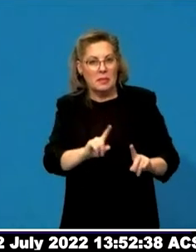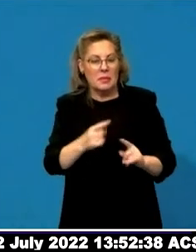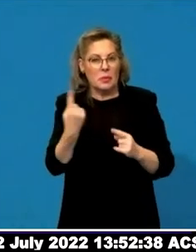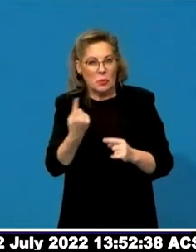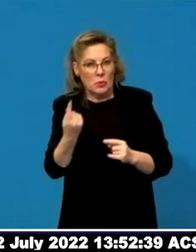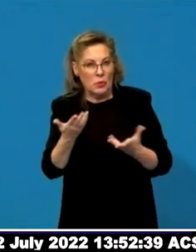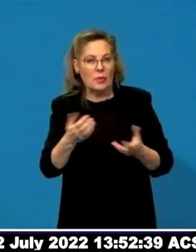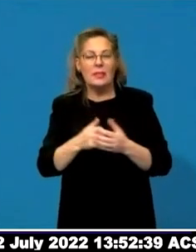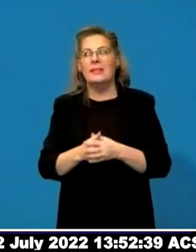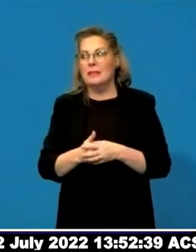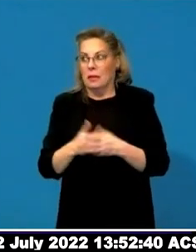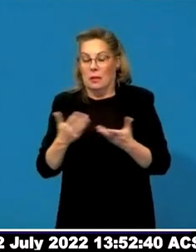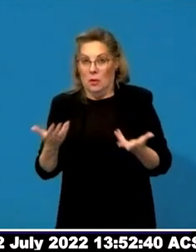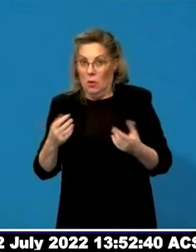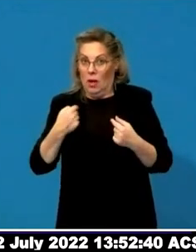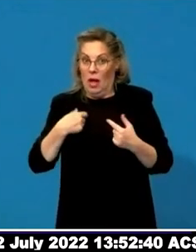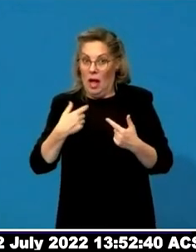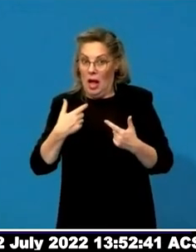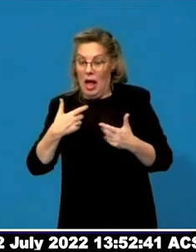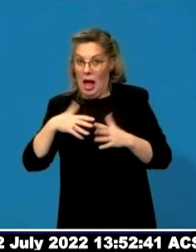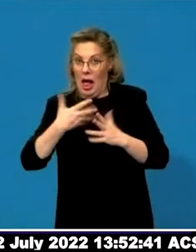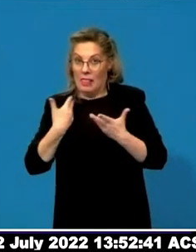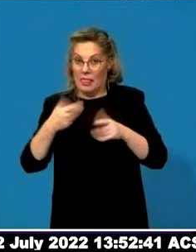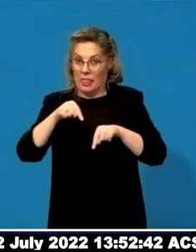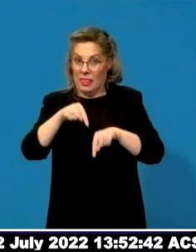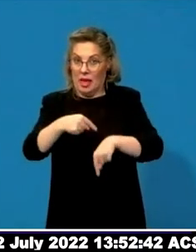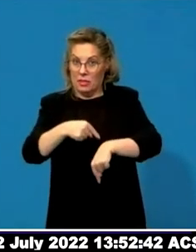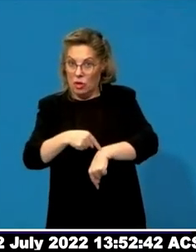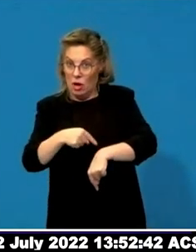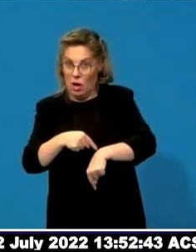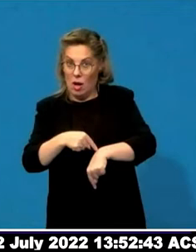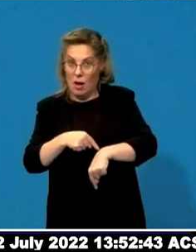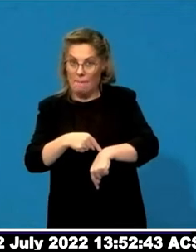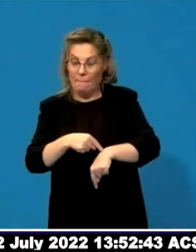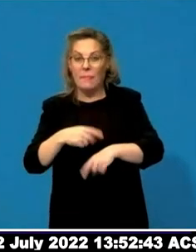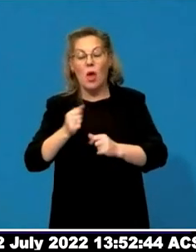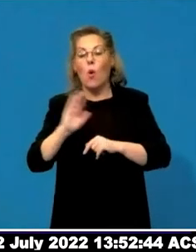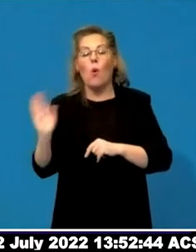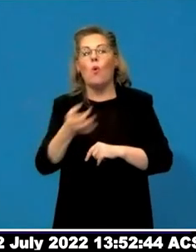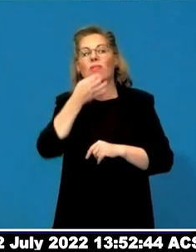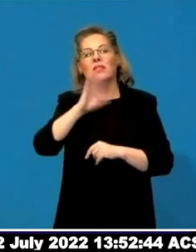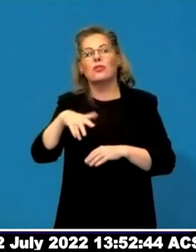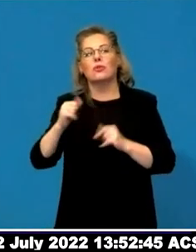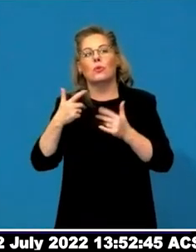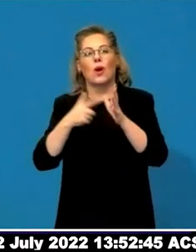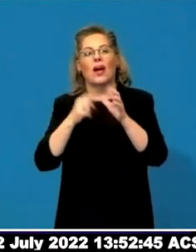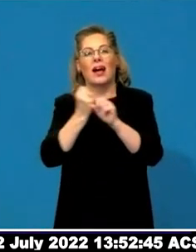the children's plans were all agency-managed rather than plan-managed so it was up to the agency.